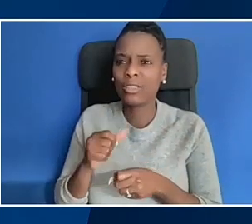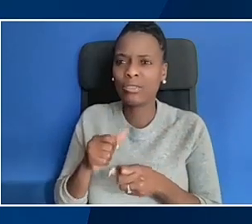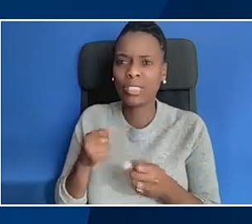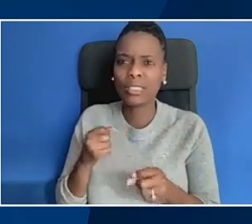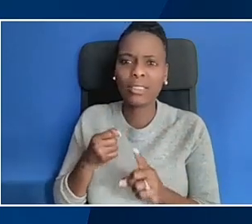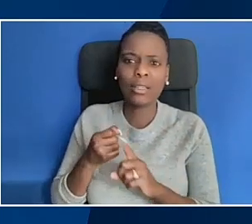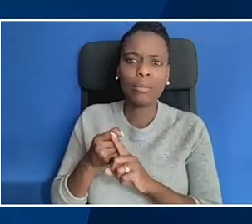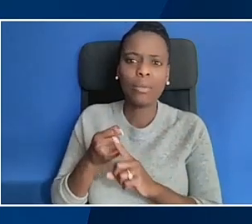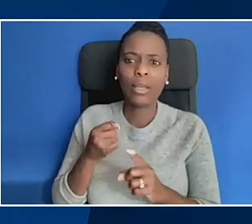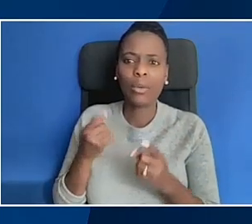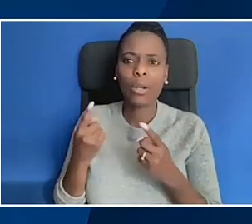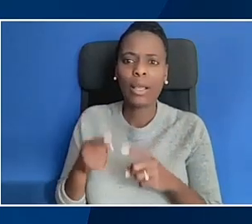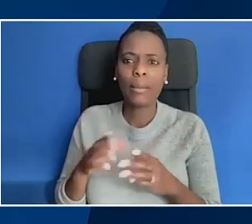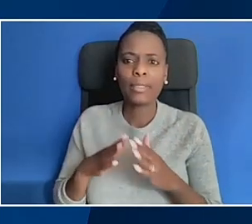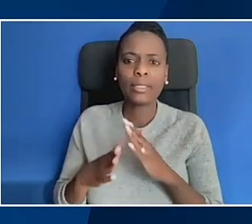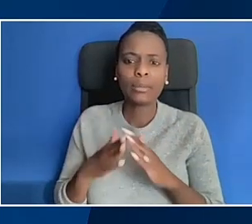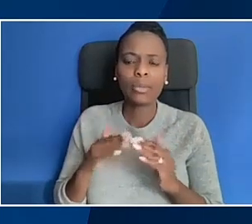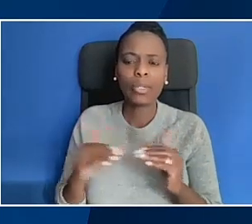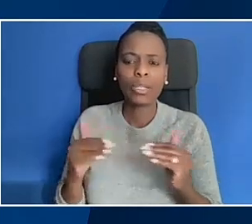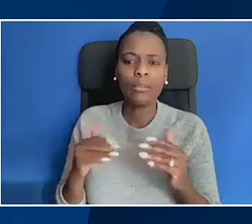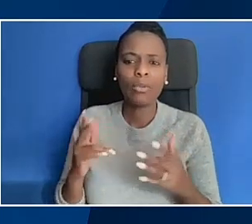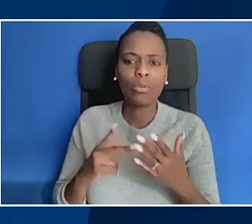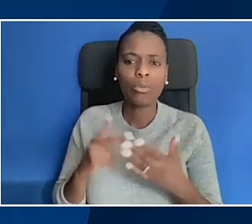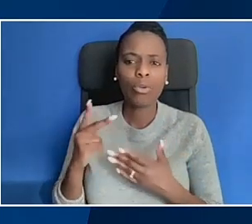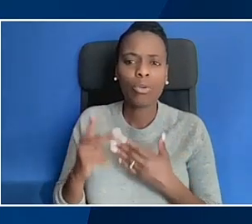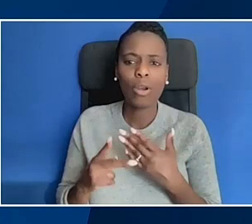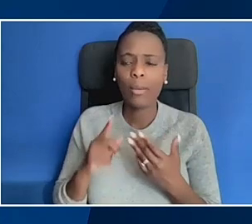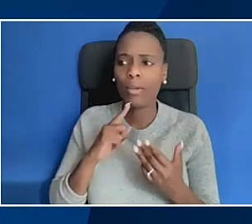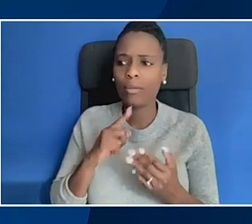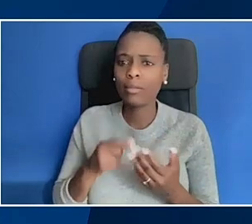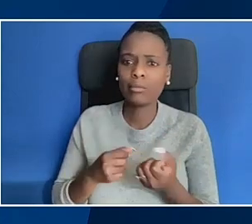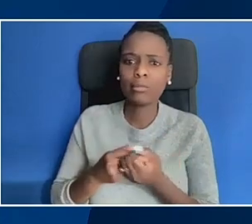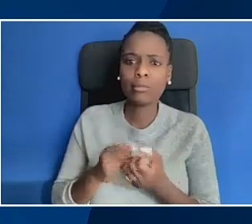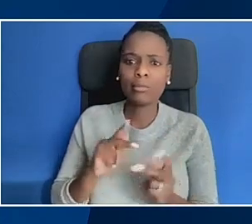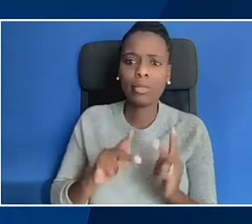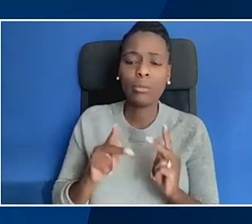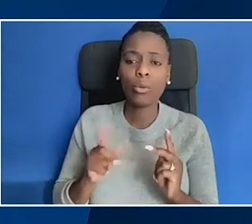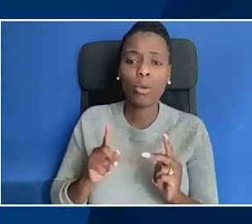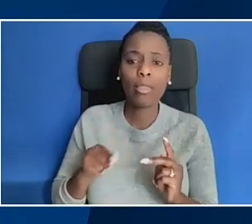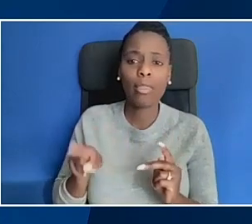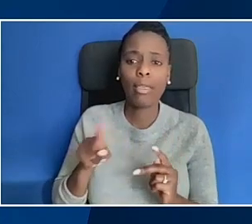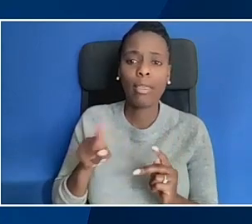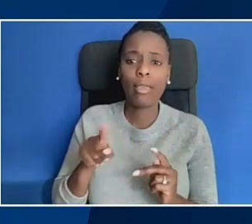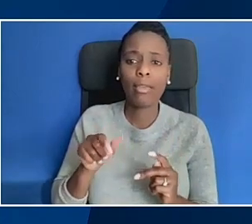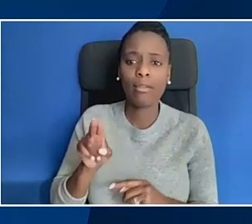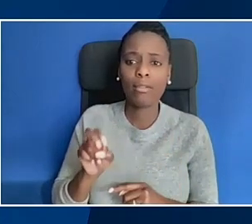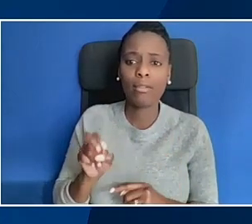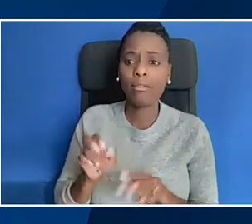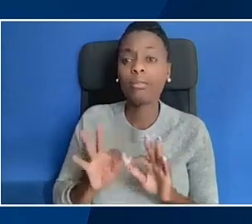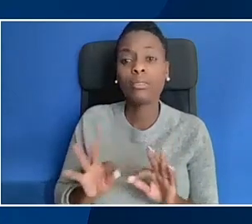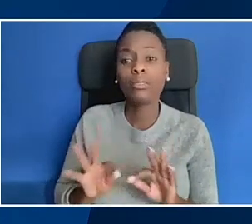meets people where they are. And I think it's probably important for us to make sure that we're clear on the